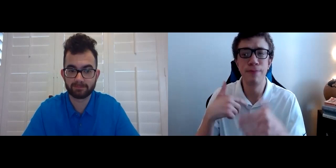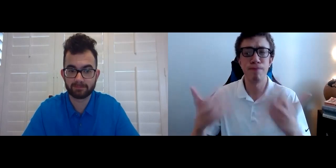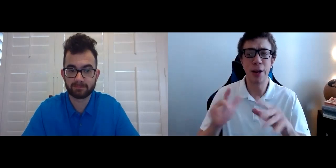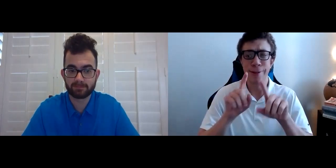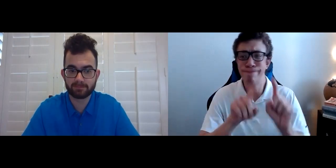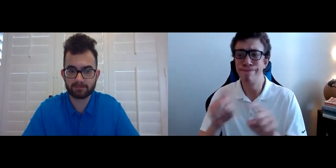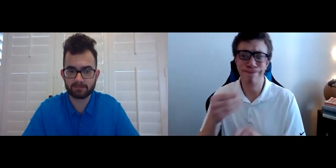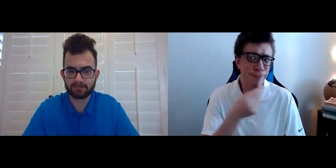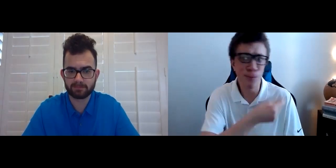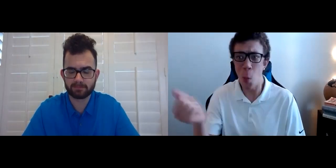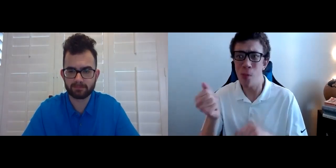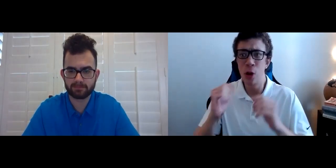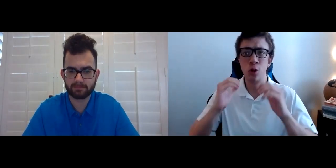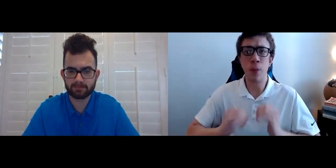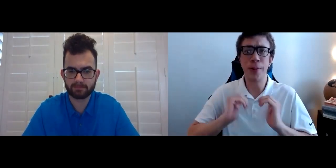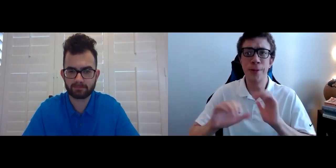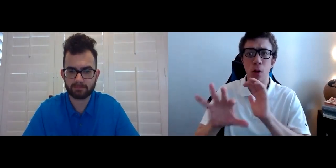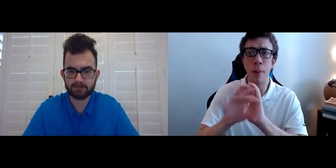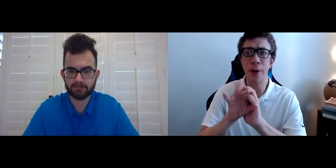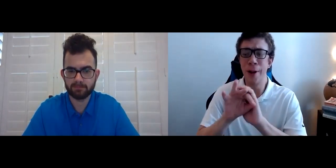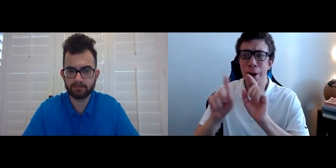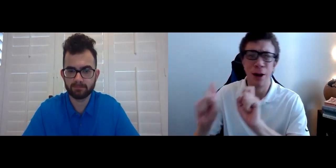We've conducted various customer discovery surveys